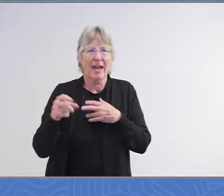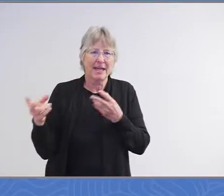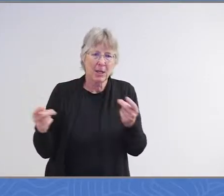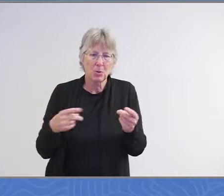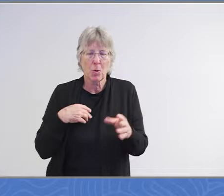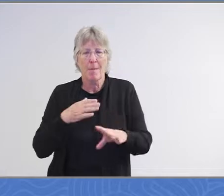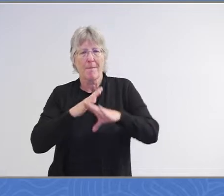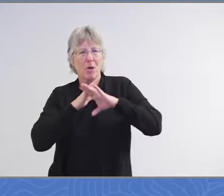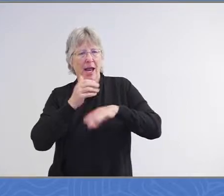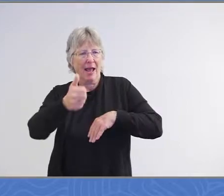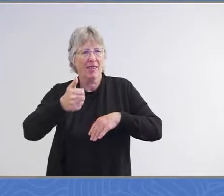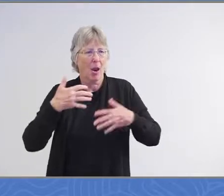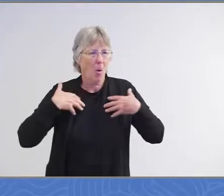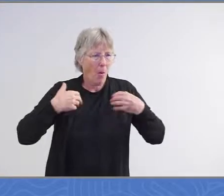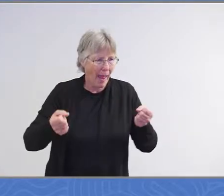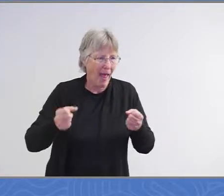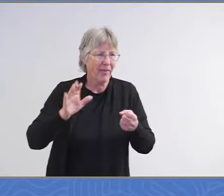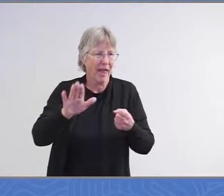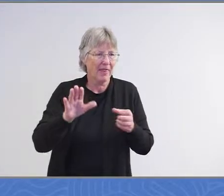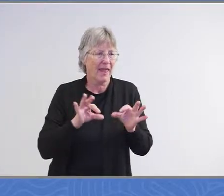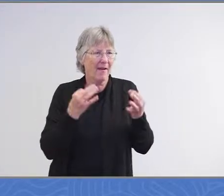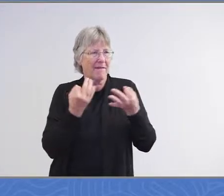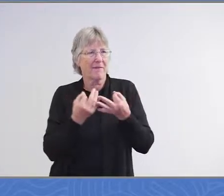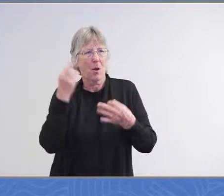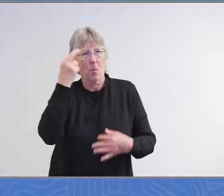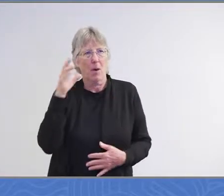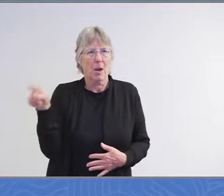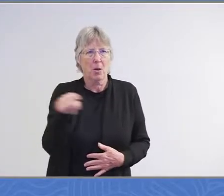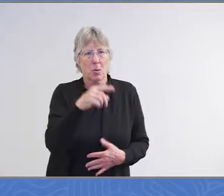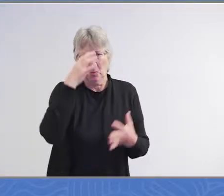and those of their families 'cause you choose not to.